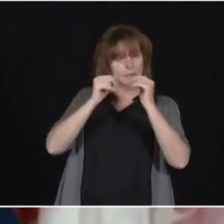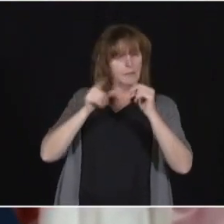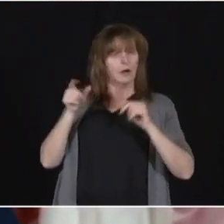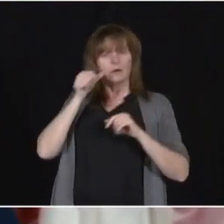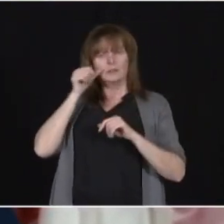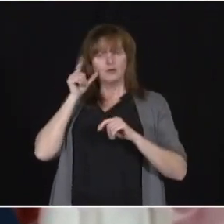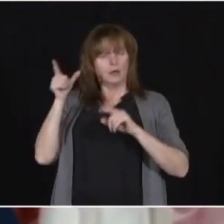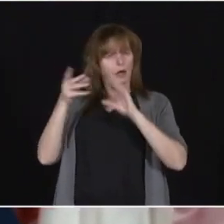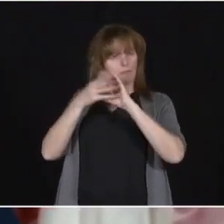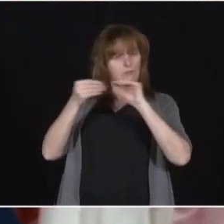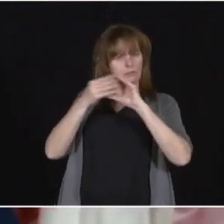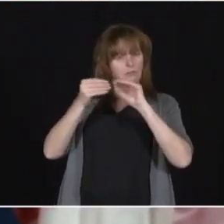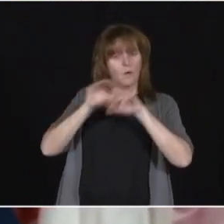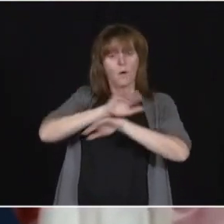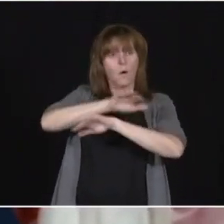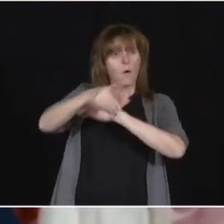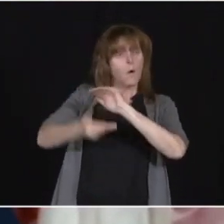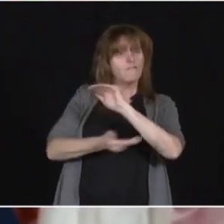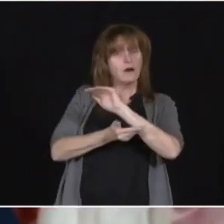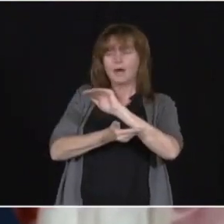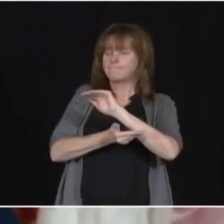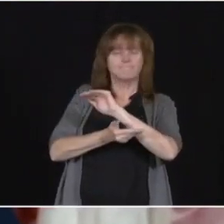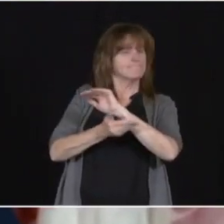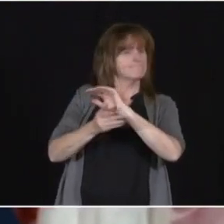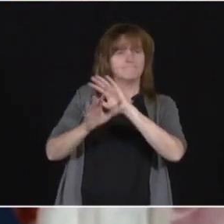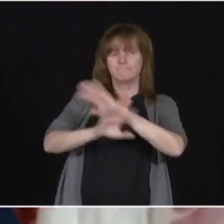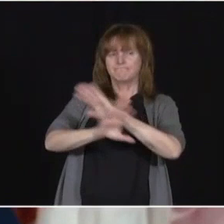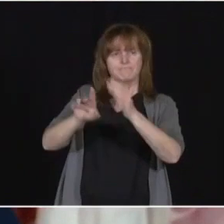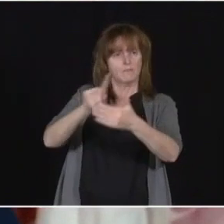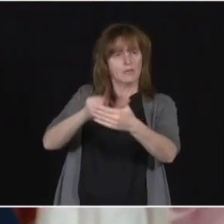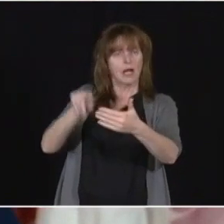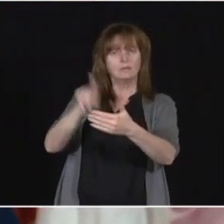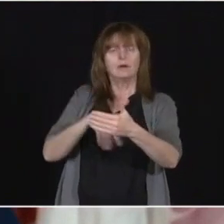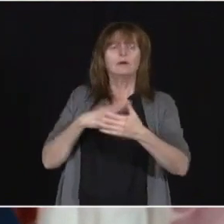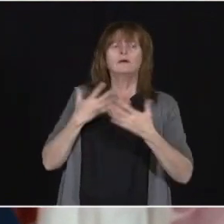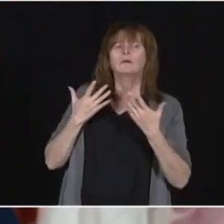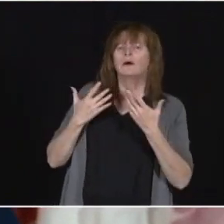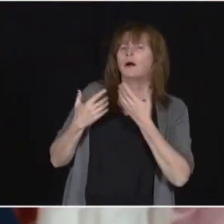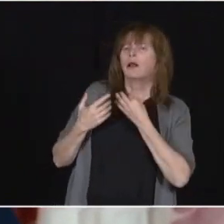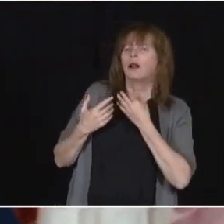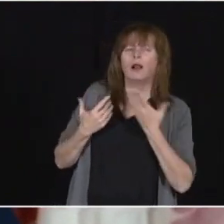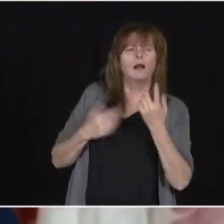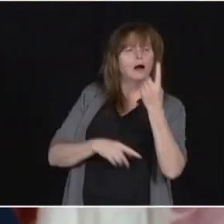we are talking specifically private camp operators because we know the City of Toronto has cancelled